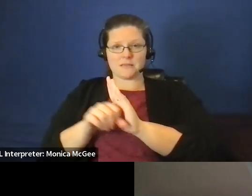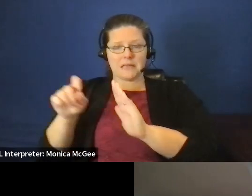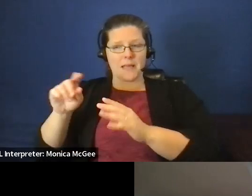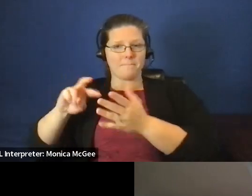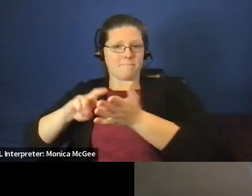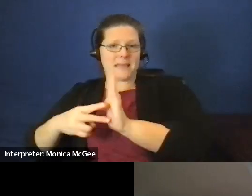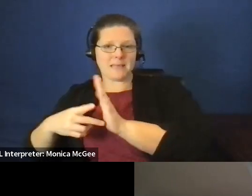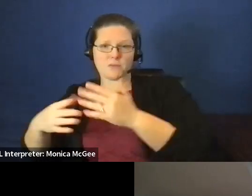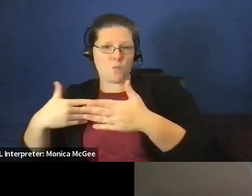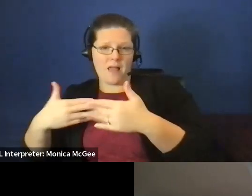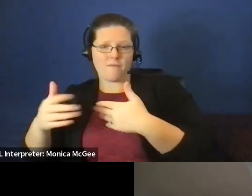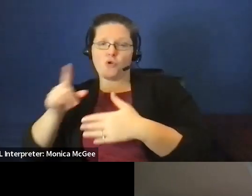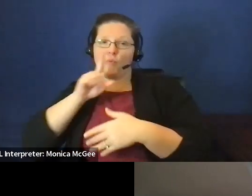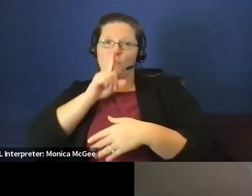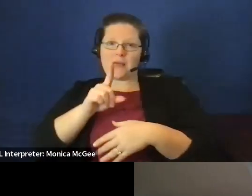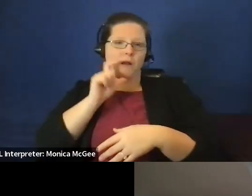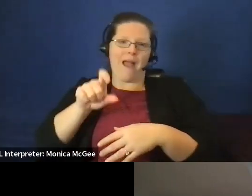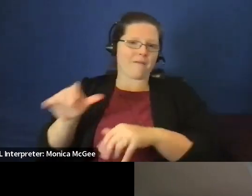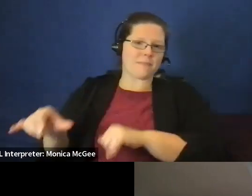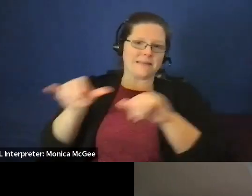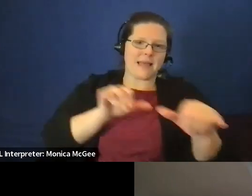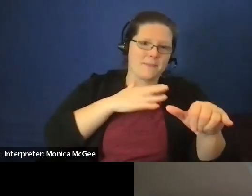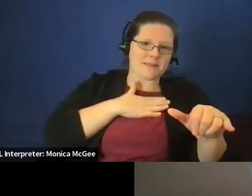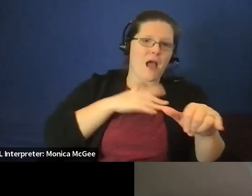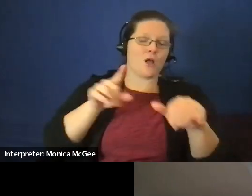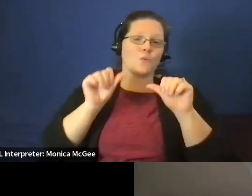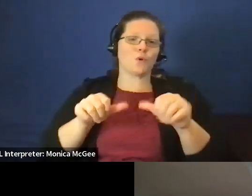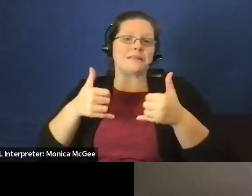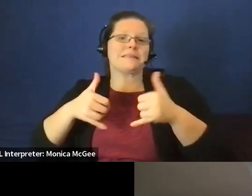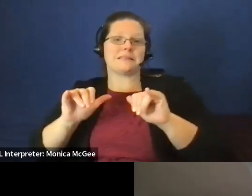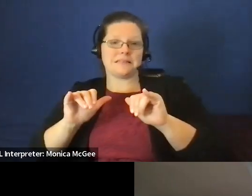whatever it means to you, whatever it means to your state. It doesn't have